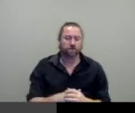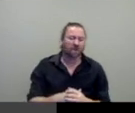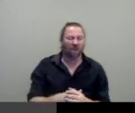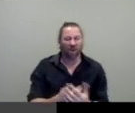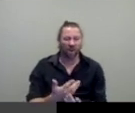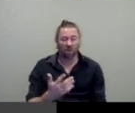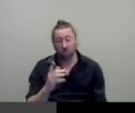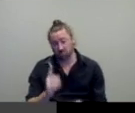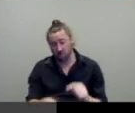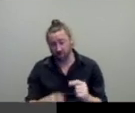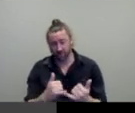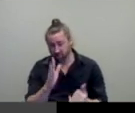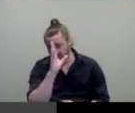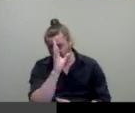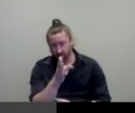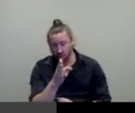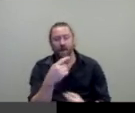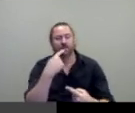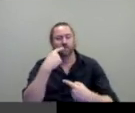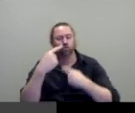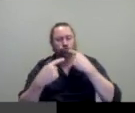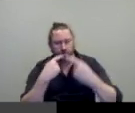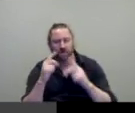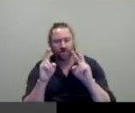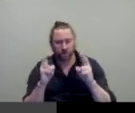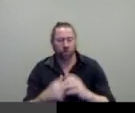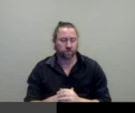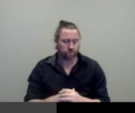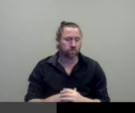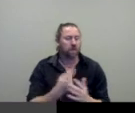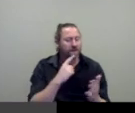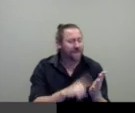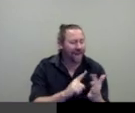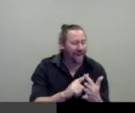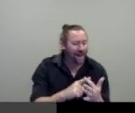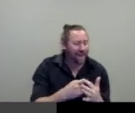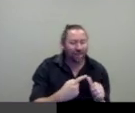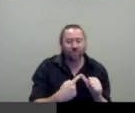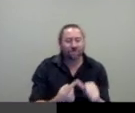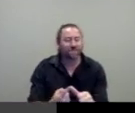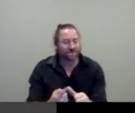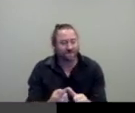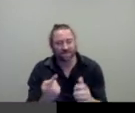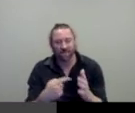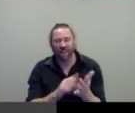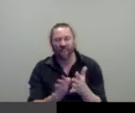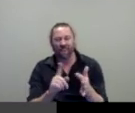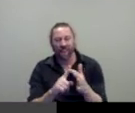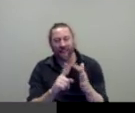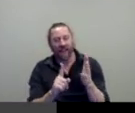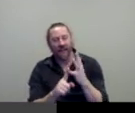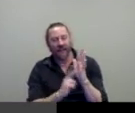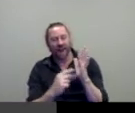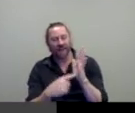something uh very straightforward and descriptive and leek replies the entitled which I guess